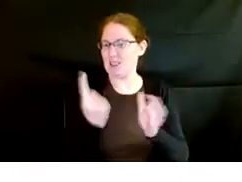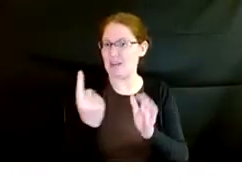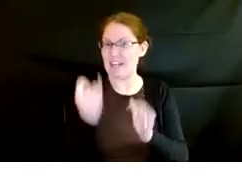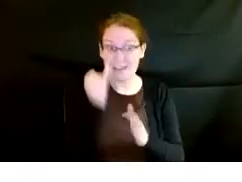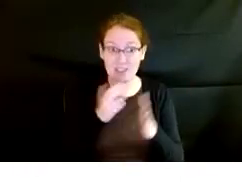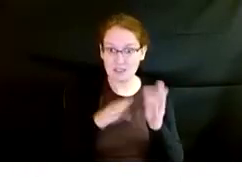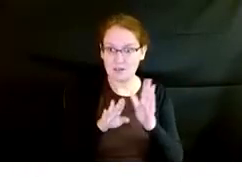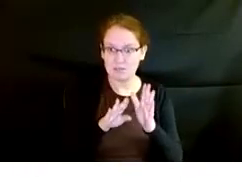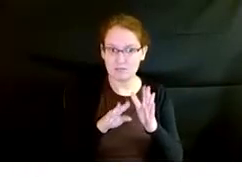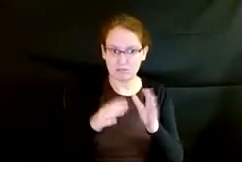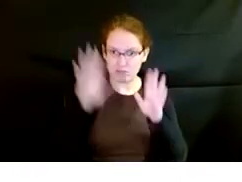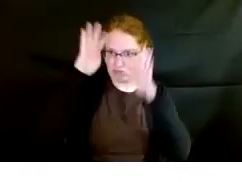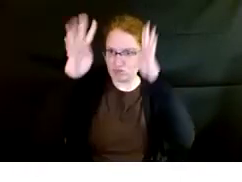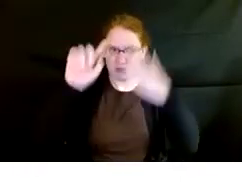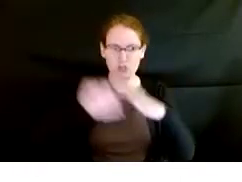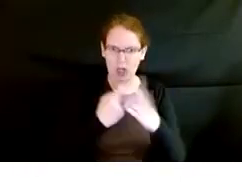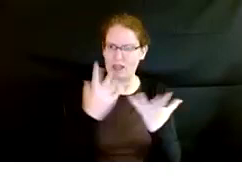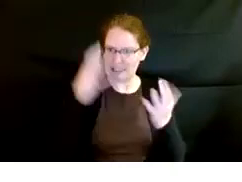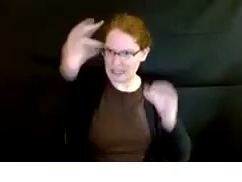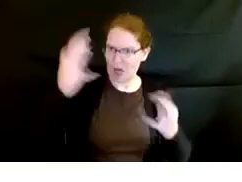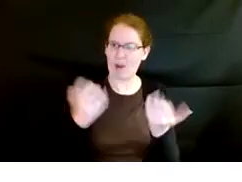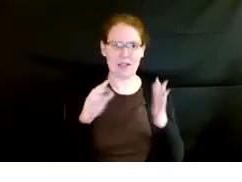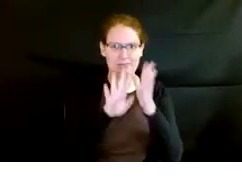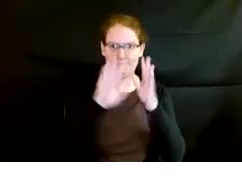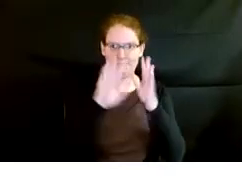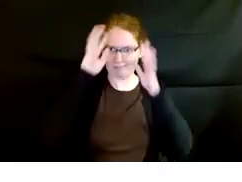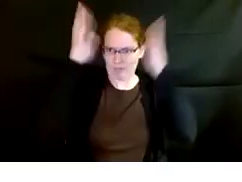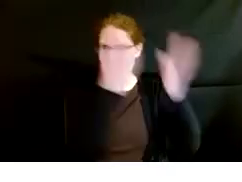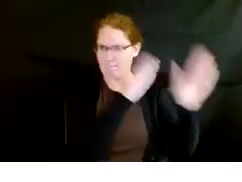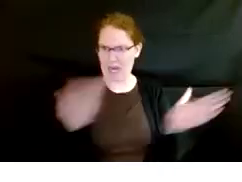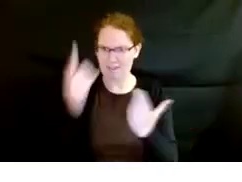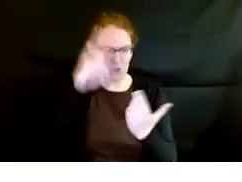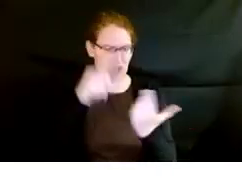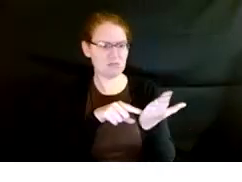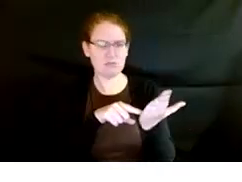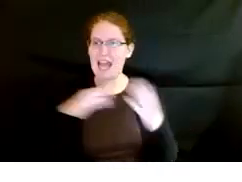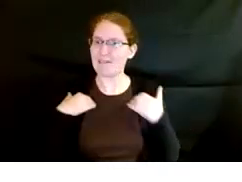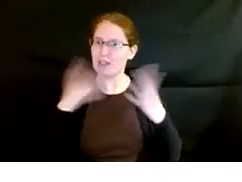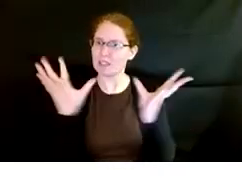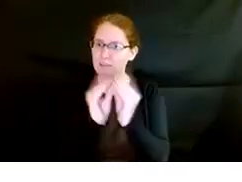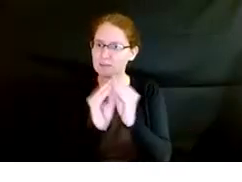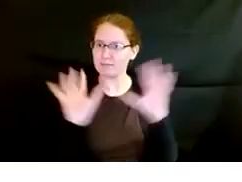when they are starting to develop and form committees to work on things like this